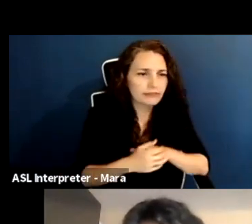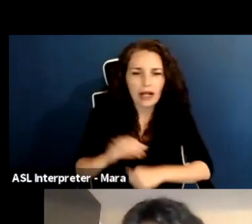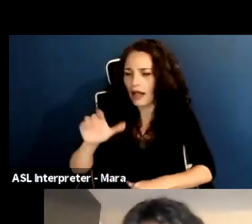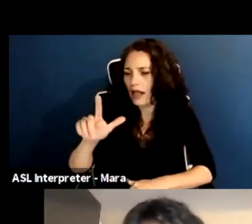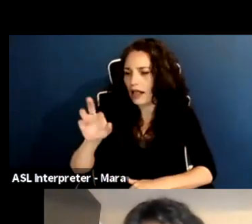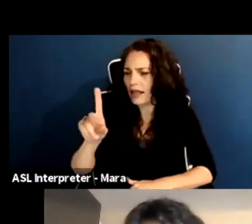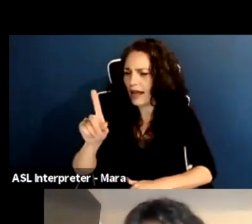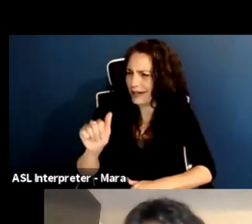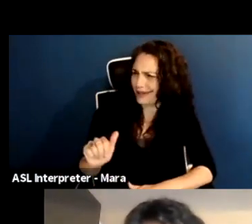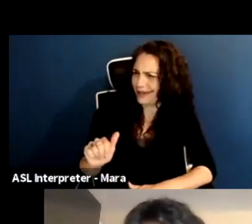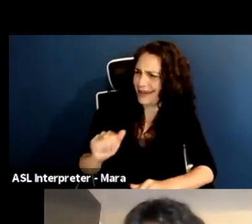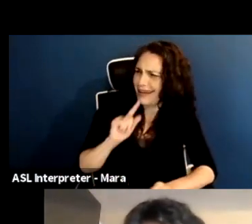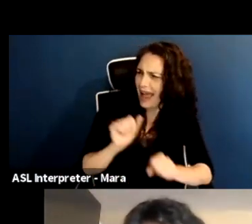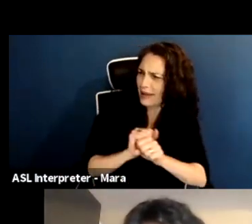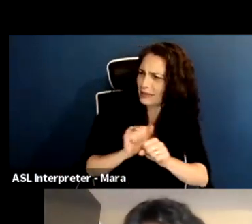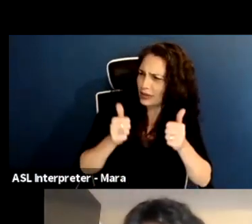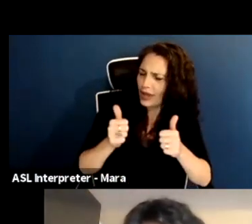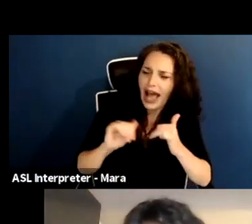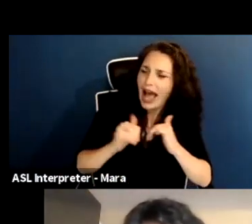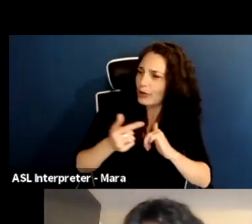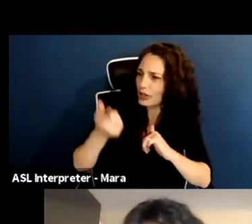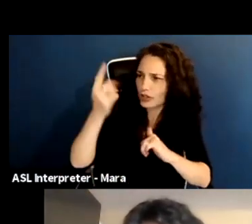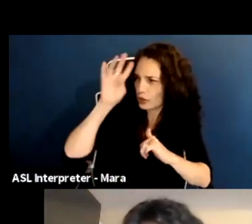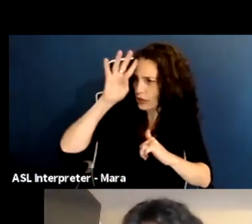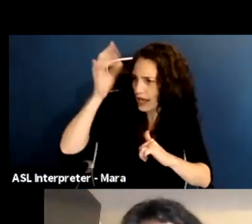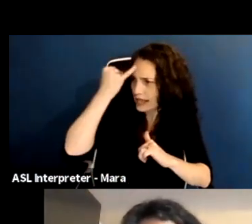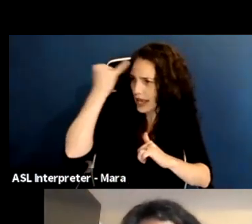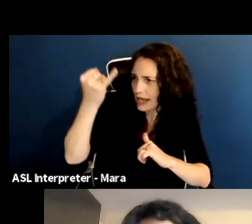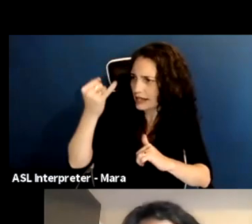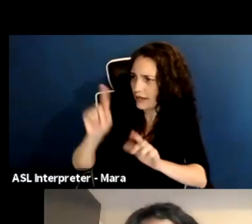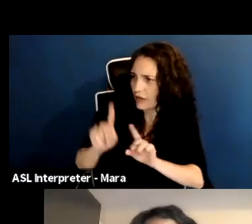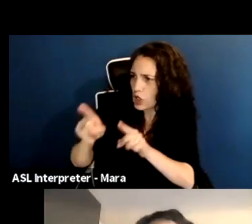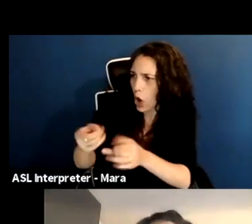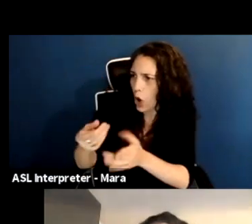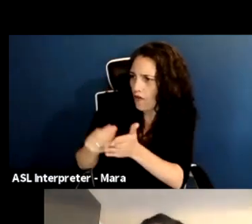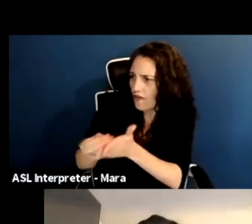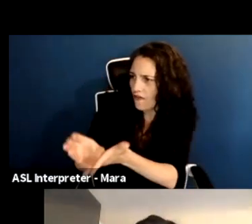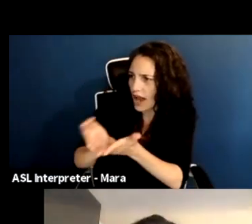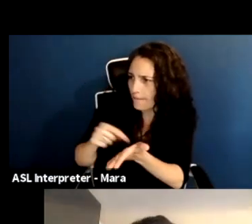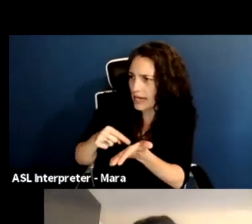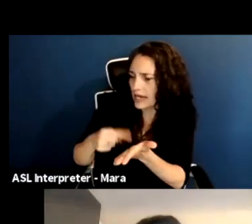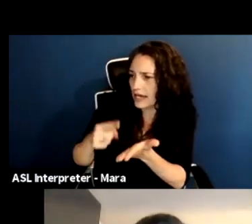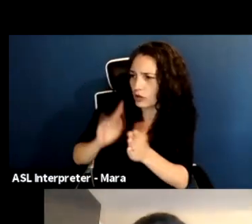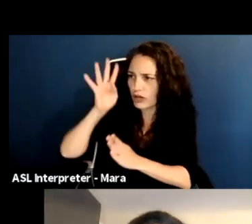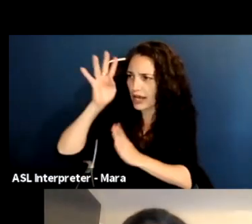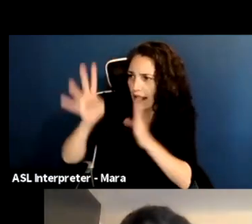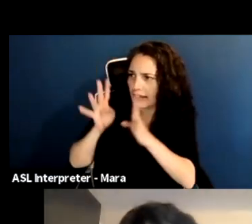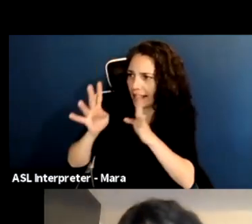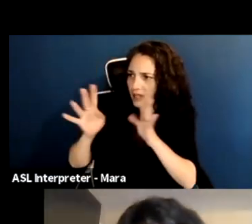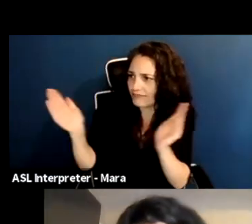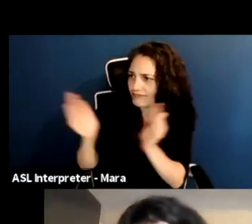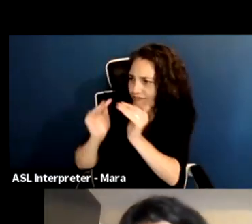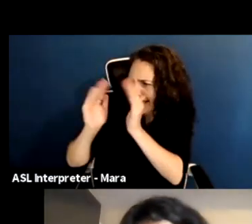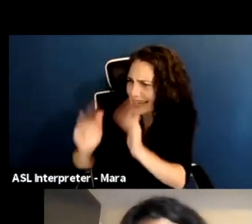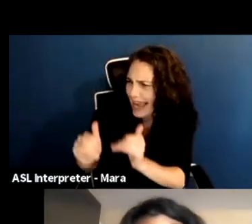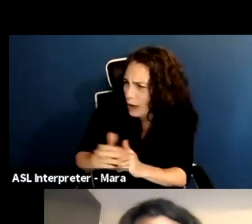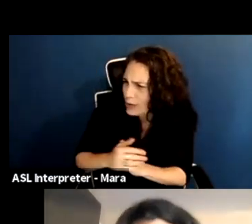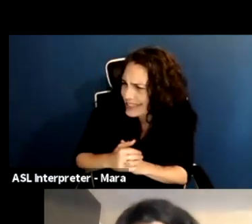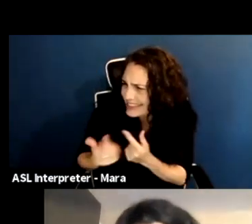and the idea of the Tiny Houses. I mean, that's such a creative and interesting idea. So during the pandemic, a lot of our members